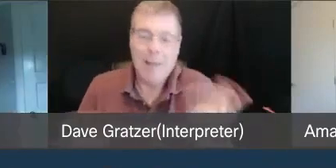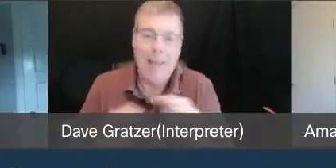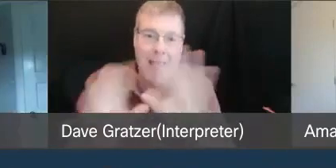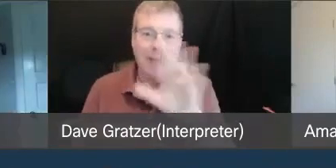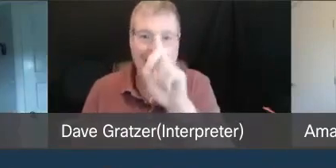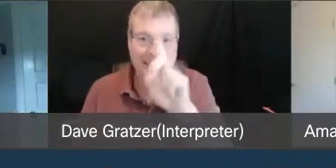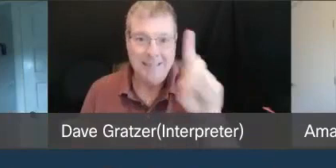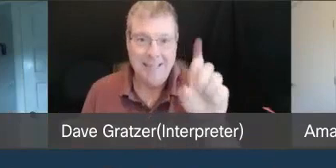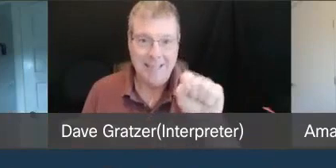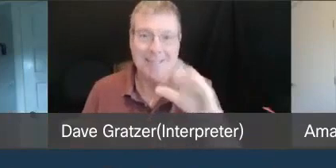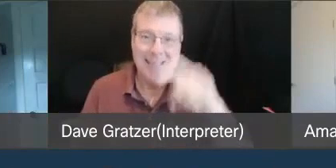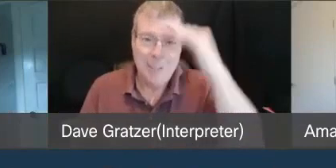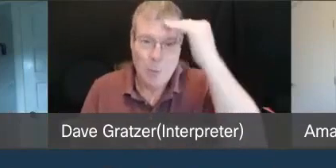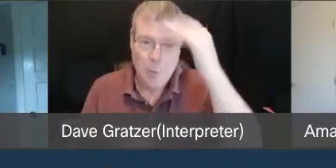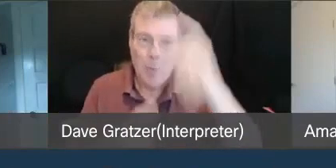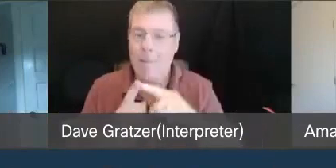occupational history and any working time.